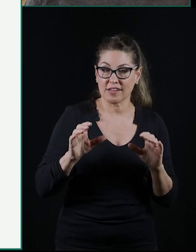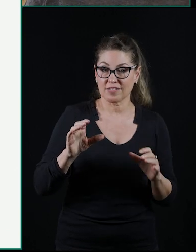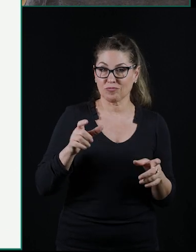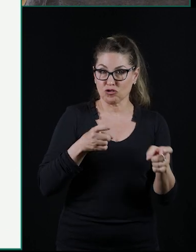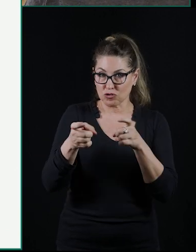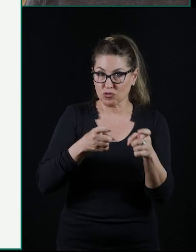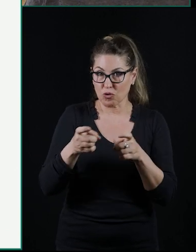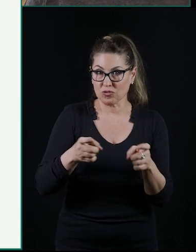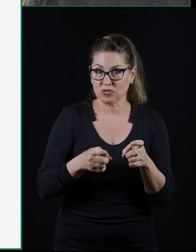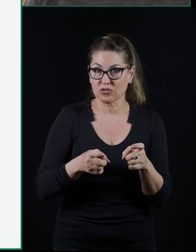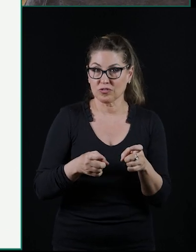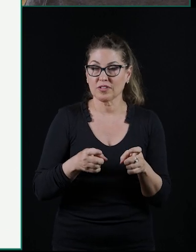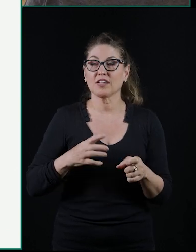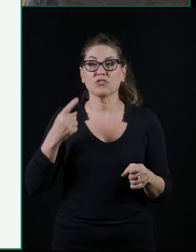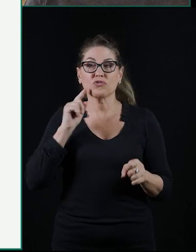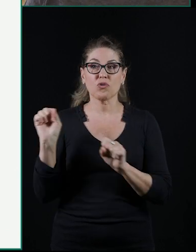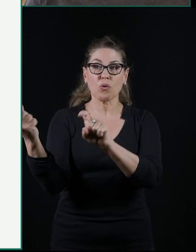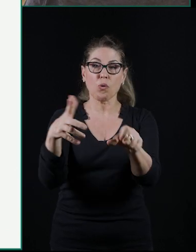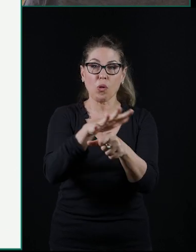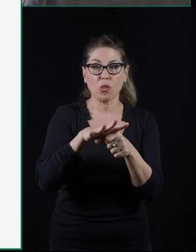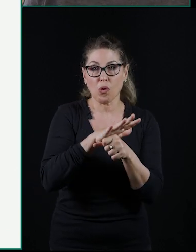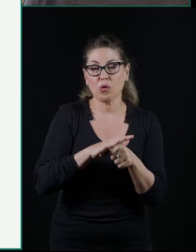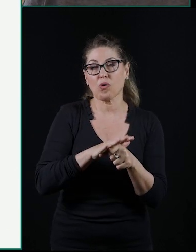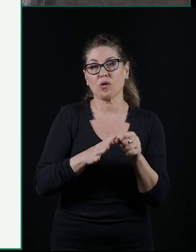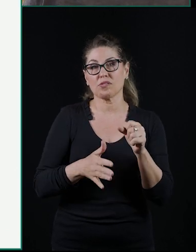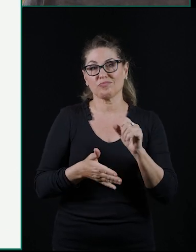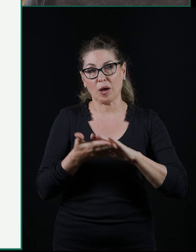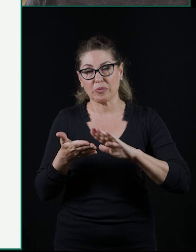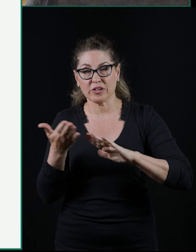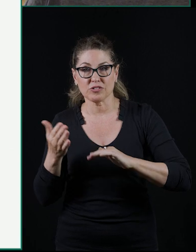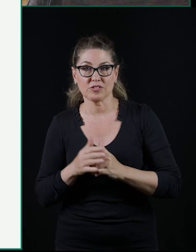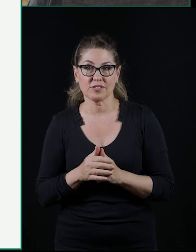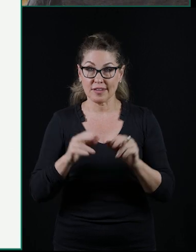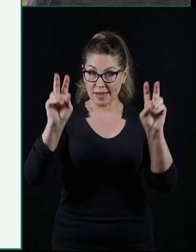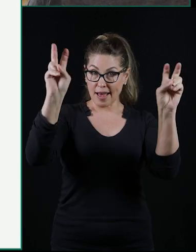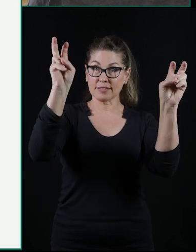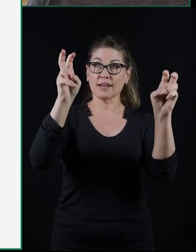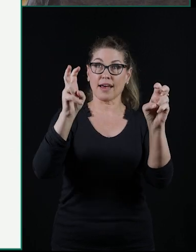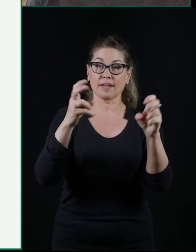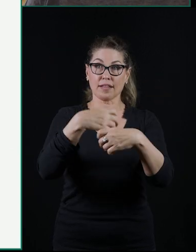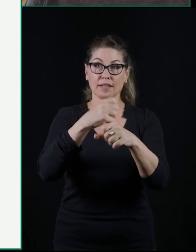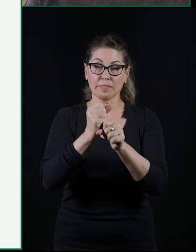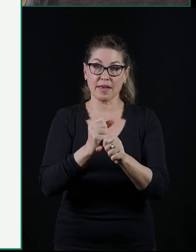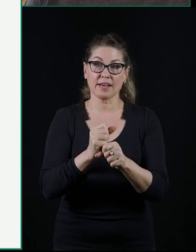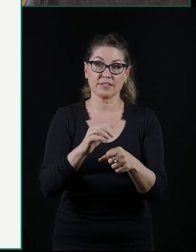for all local chat operations. A title creates a chat control on the local device